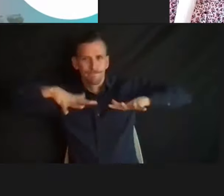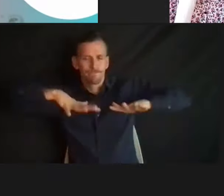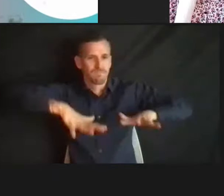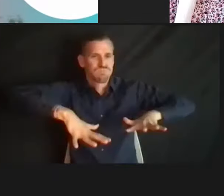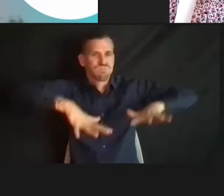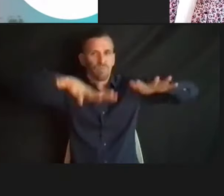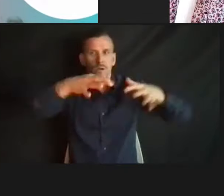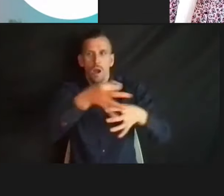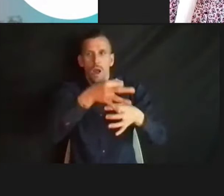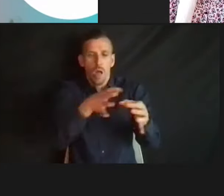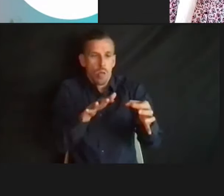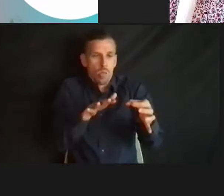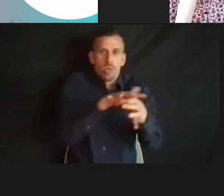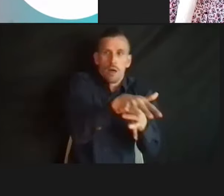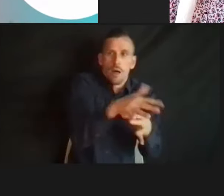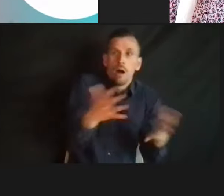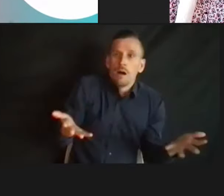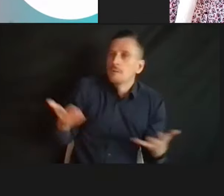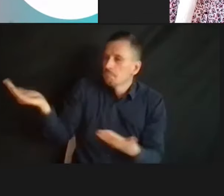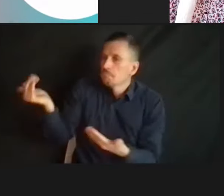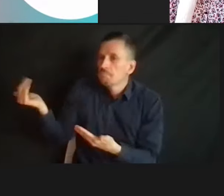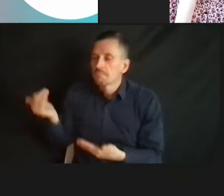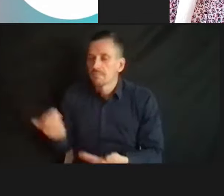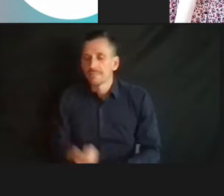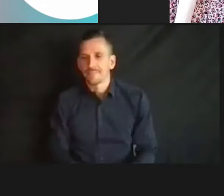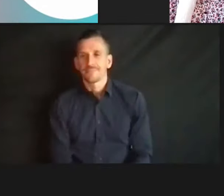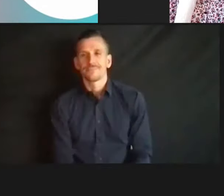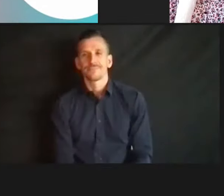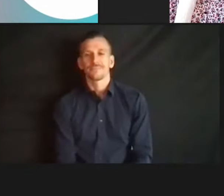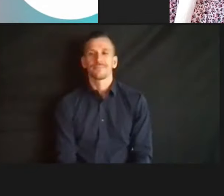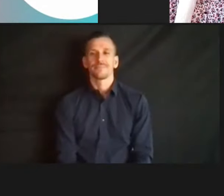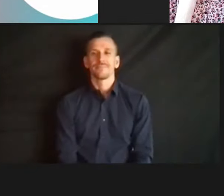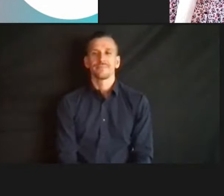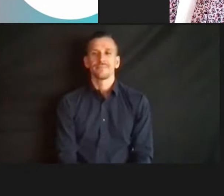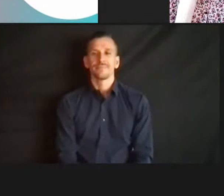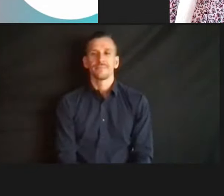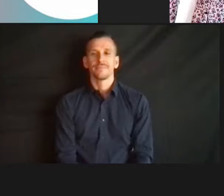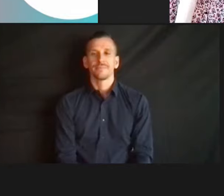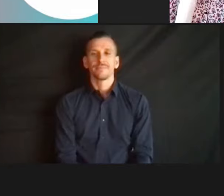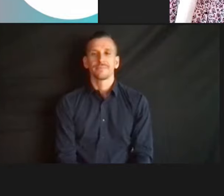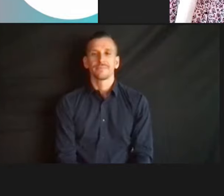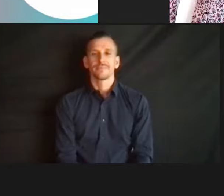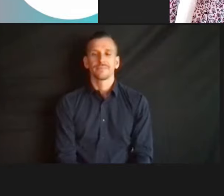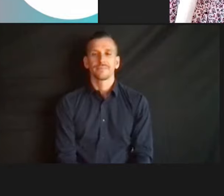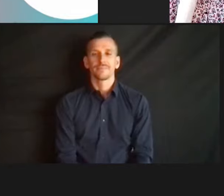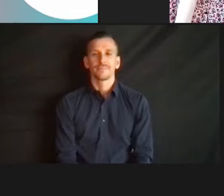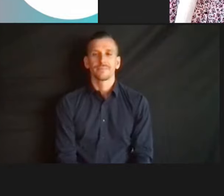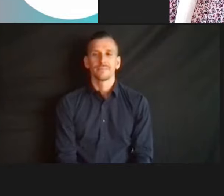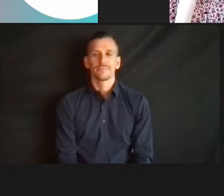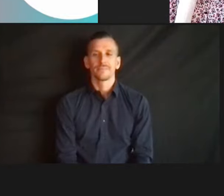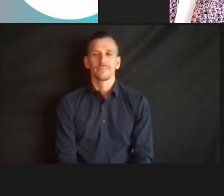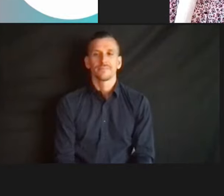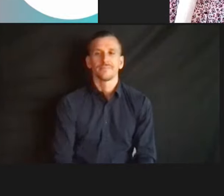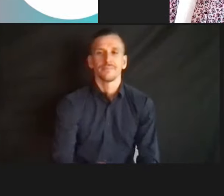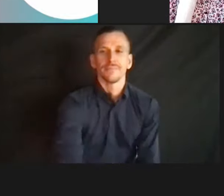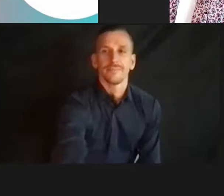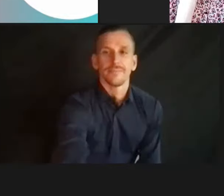that my direct experience comes from working in small states. I worked as Director, not director,